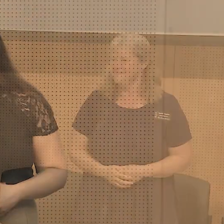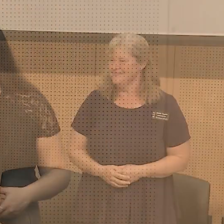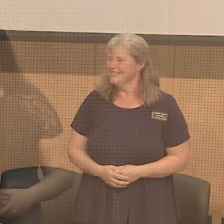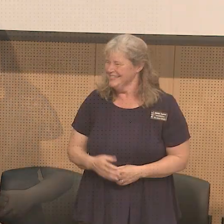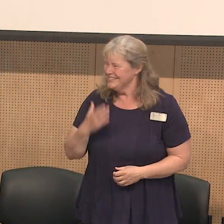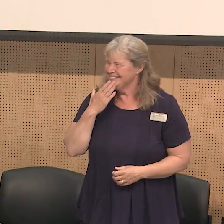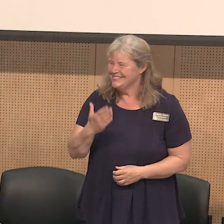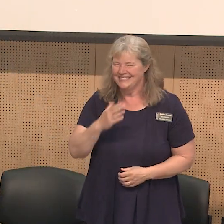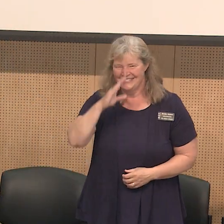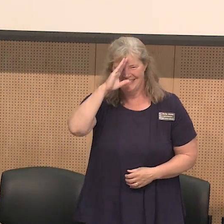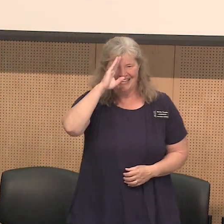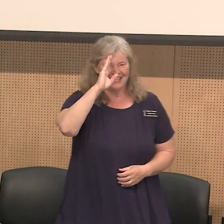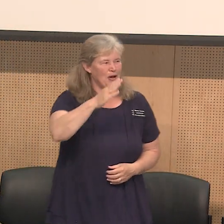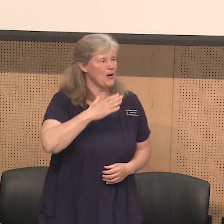My name is Rich Boyce...